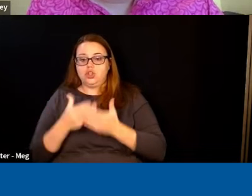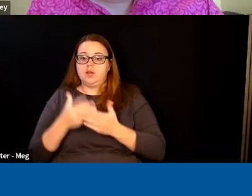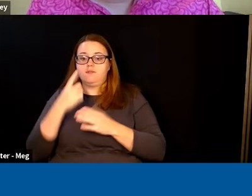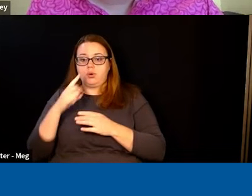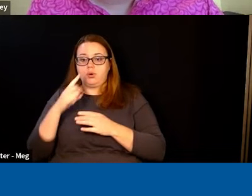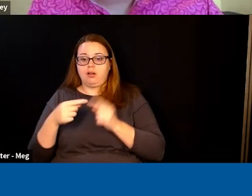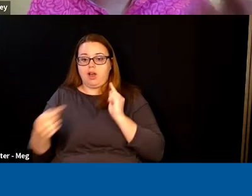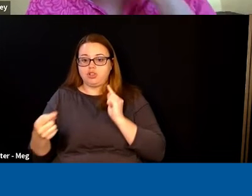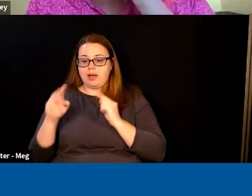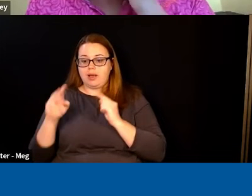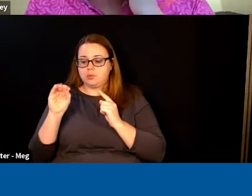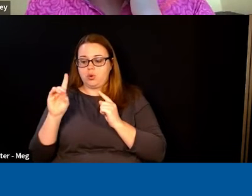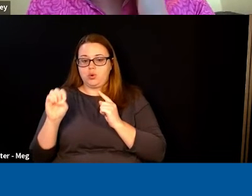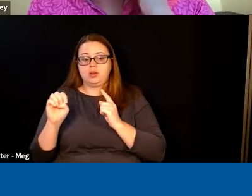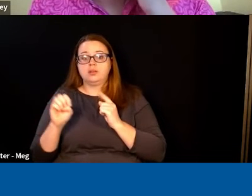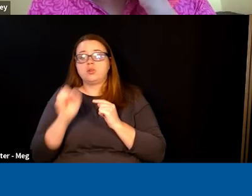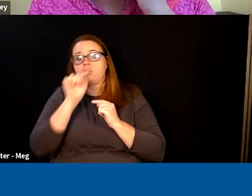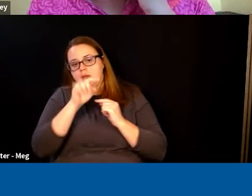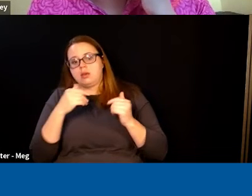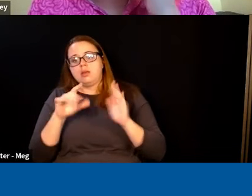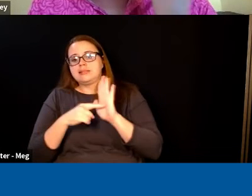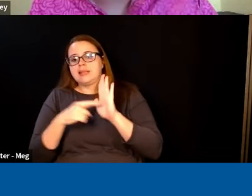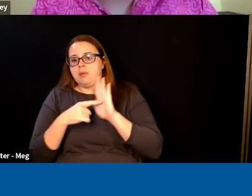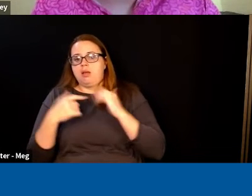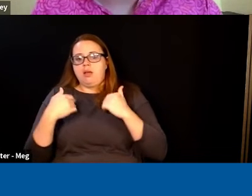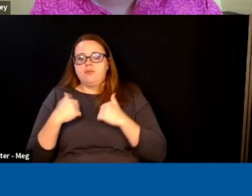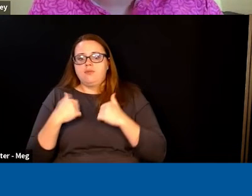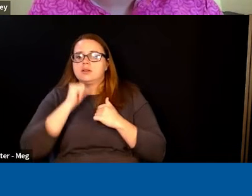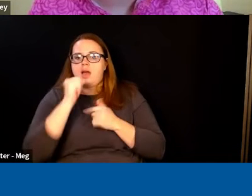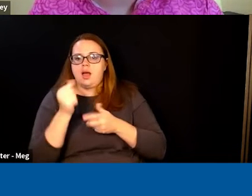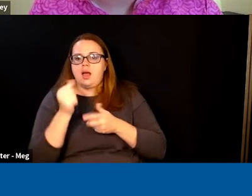Here, we have a non-interactive icon to accompany,